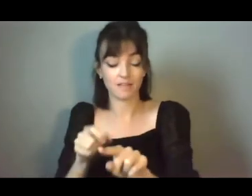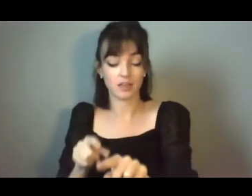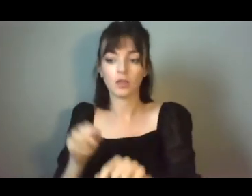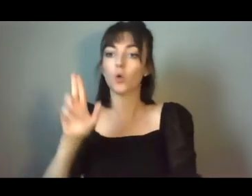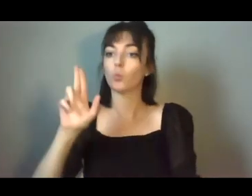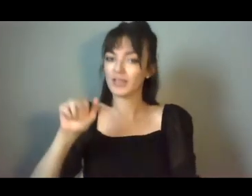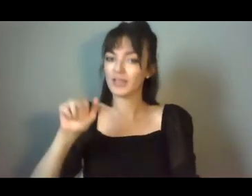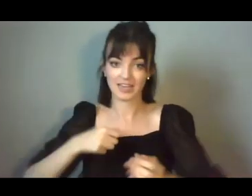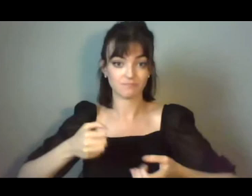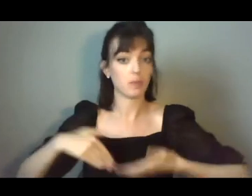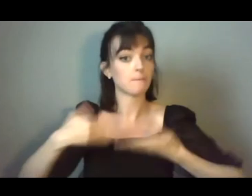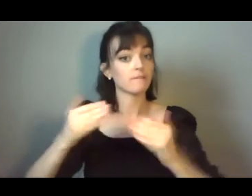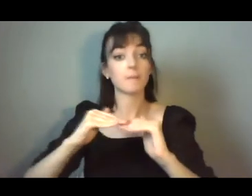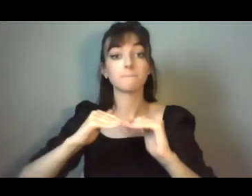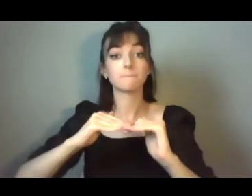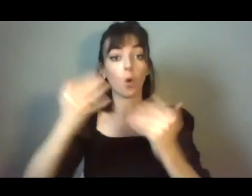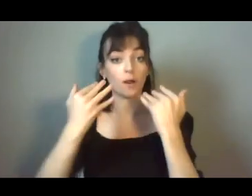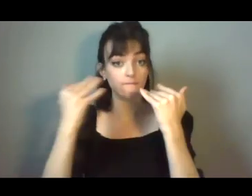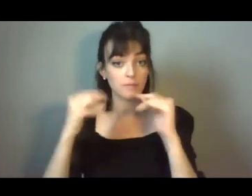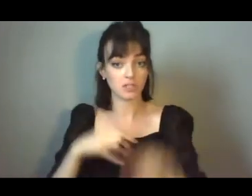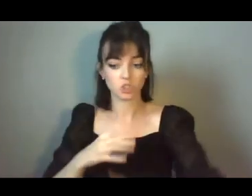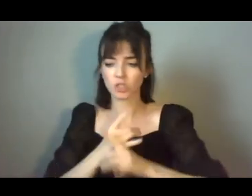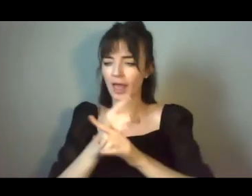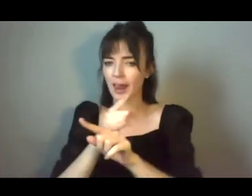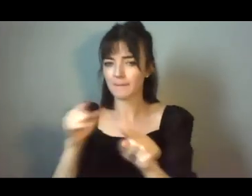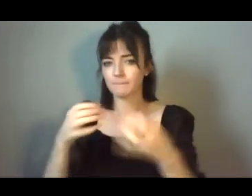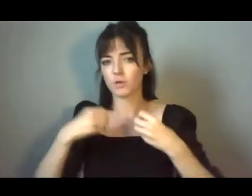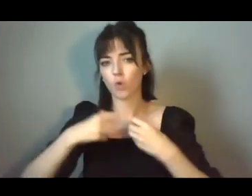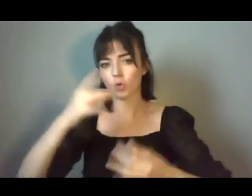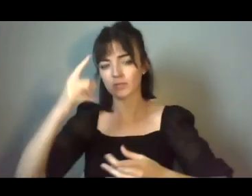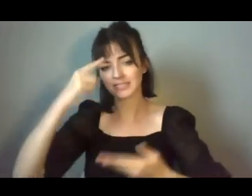information to help people with their own decision making around that. It doesn't mean to say that